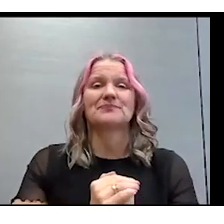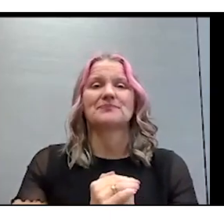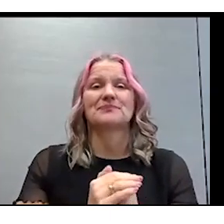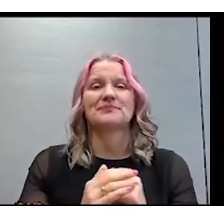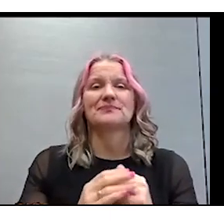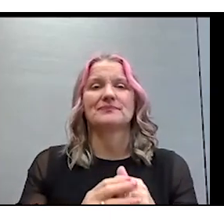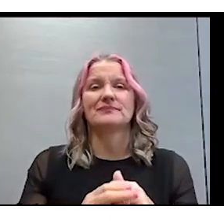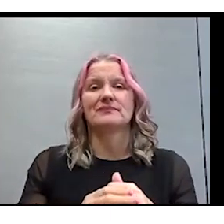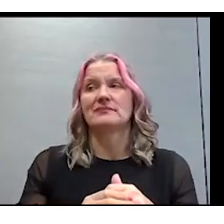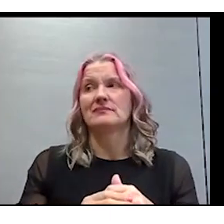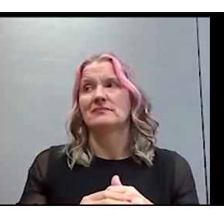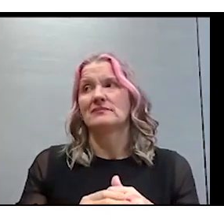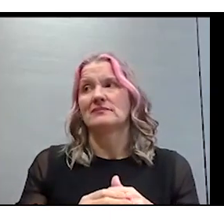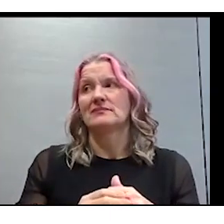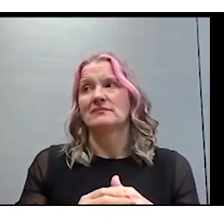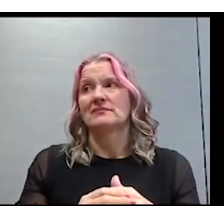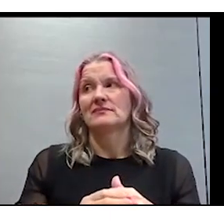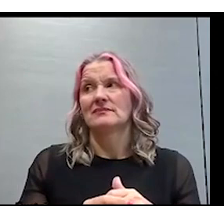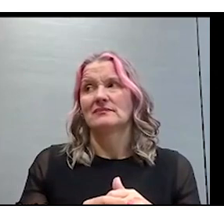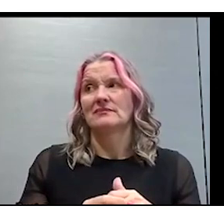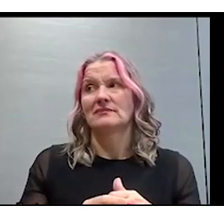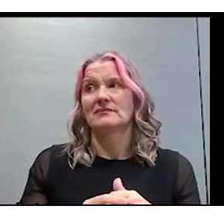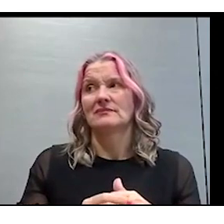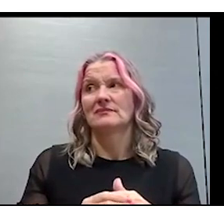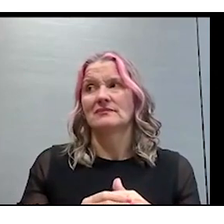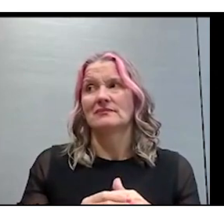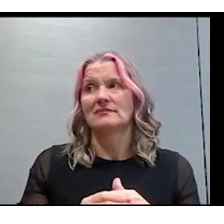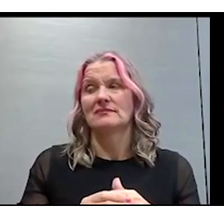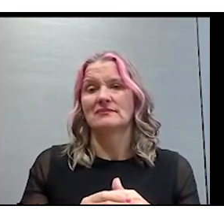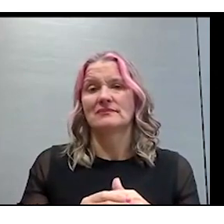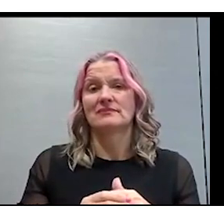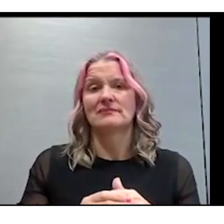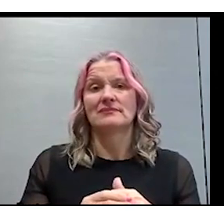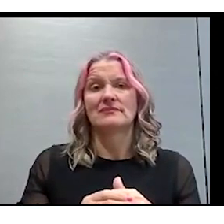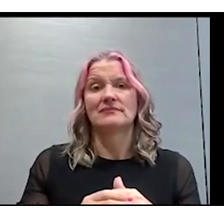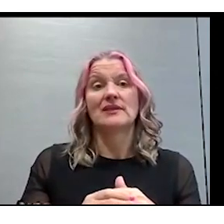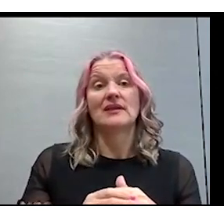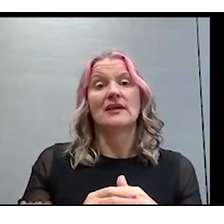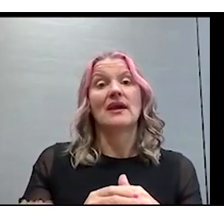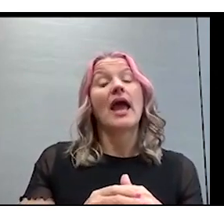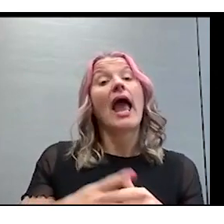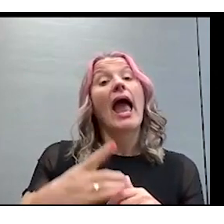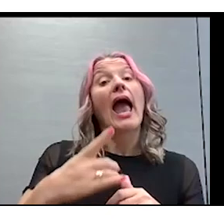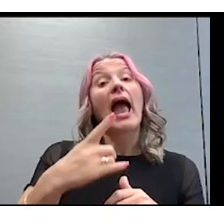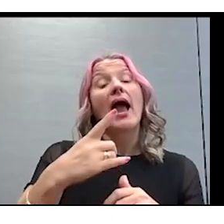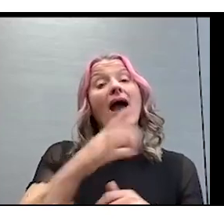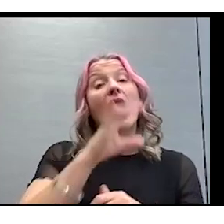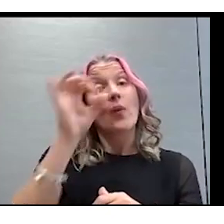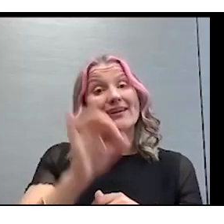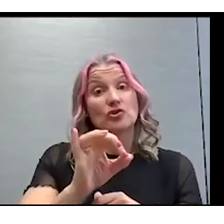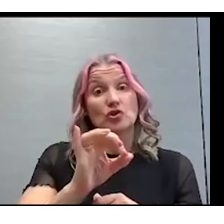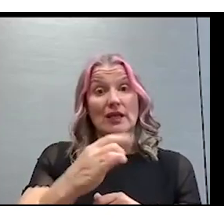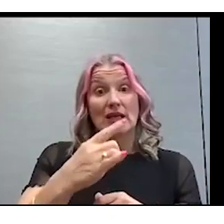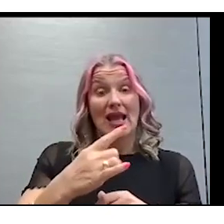can I, as a user, train my system? IOANA: So the question was as a user,